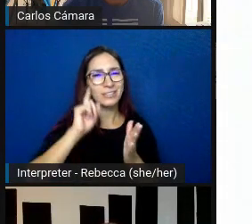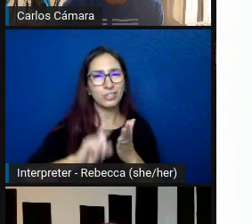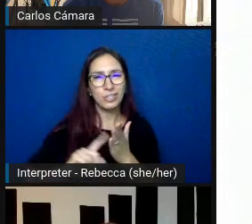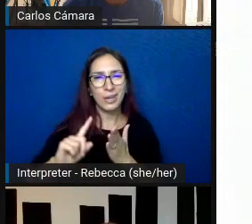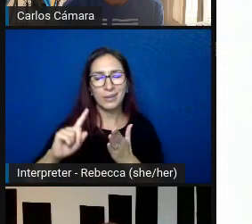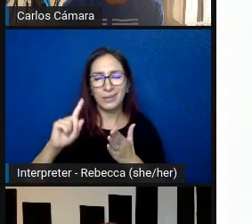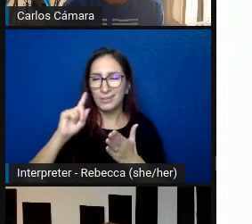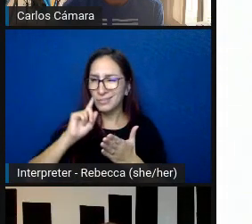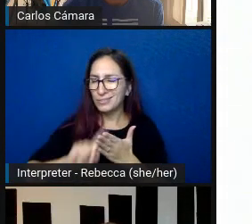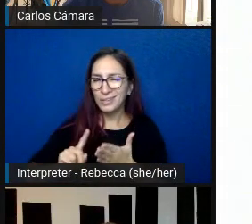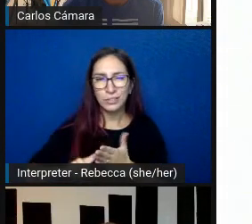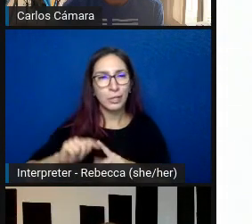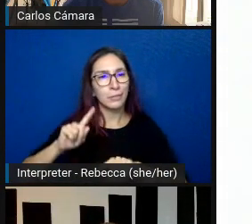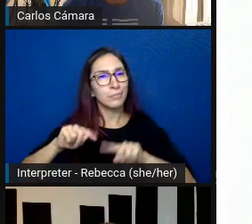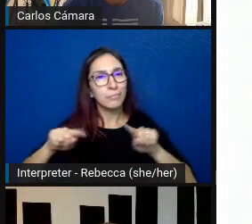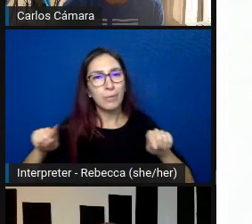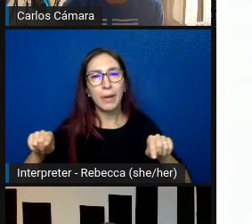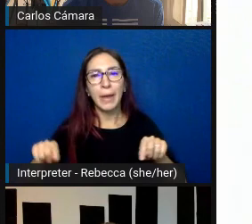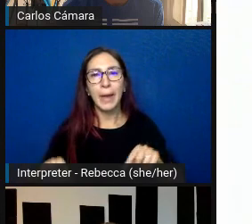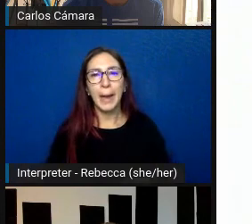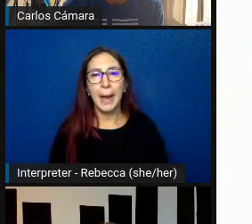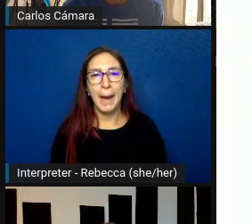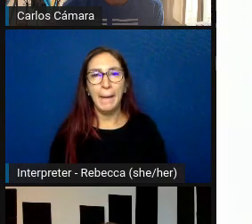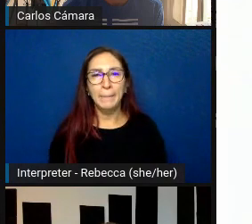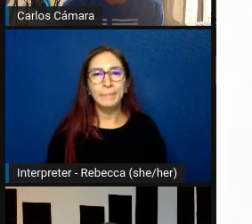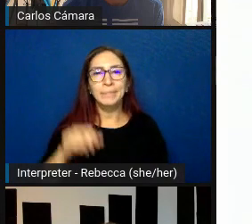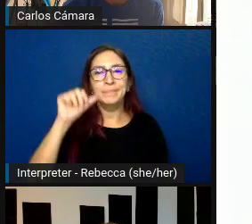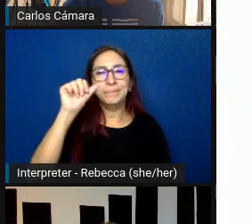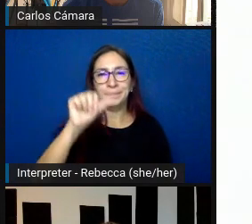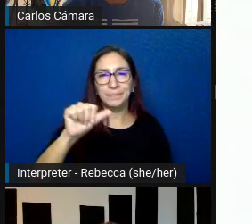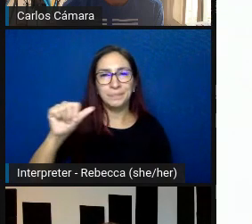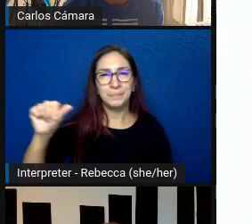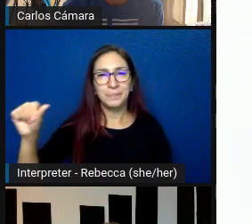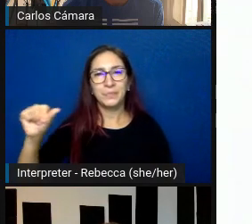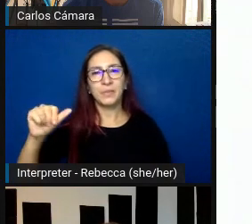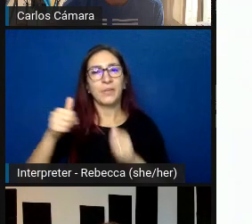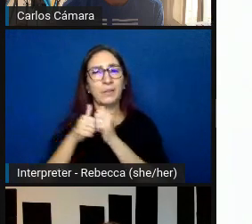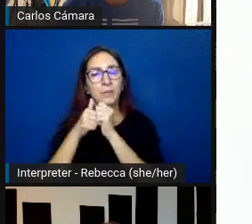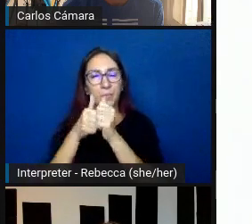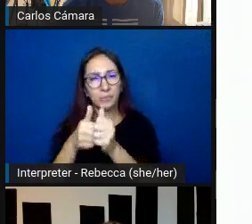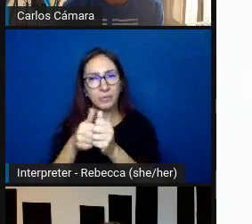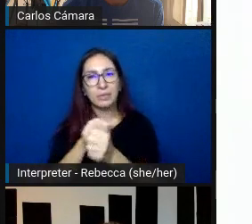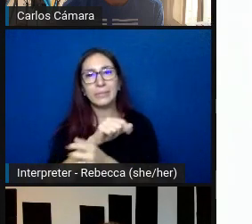You can check for three-level CA's performance or for readability.